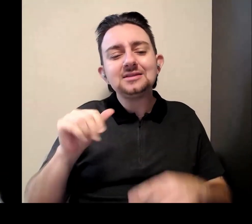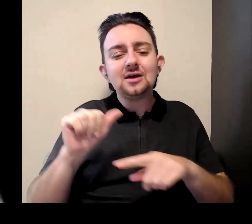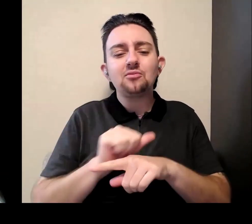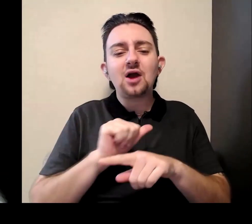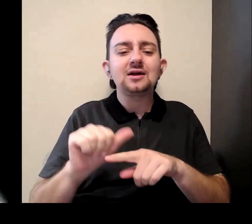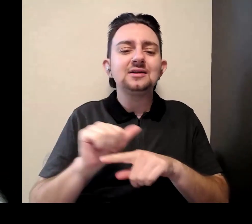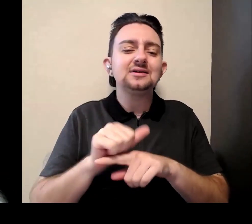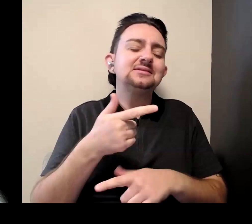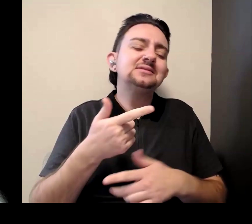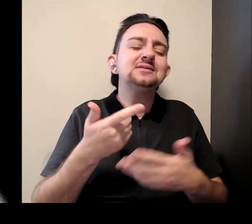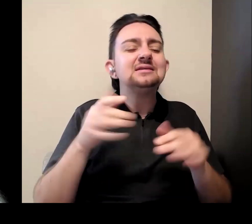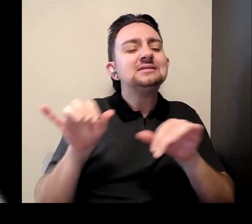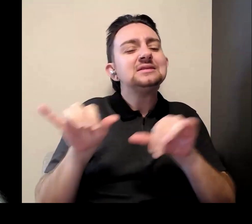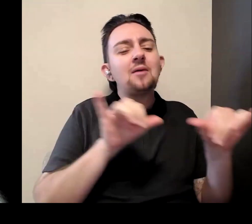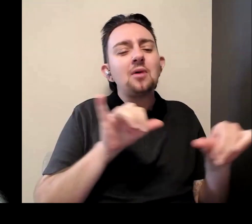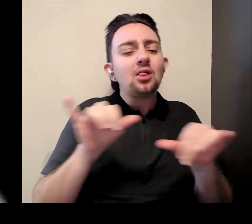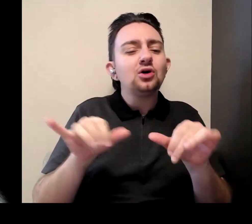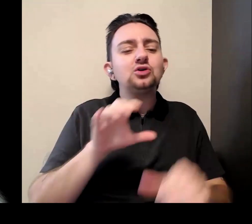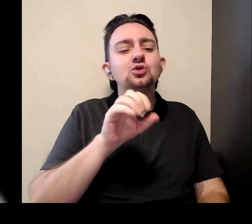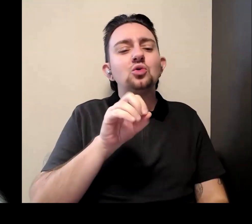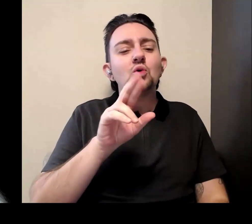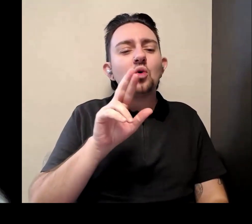Orton Gillingham. It's called Basic Language Skills.